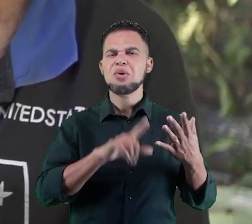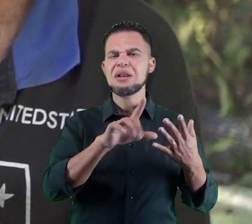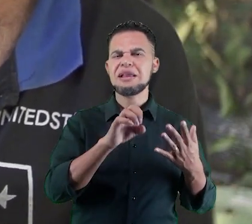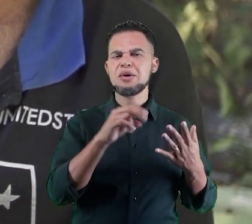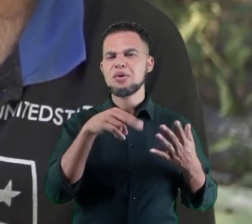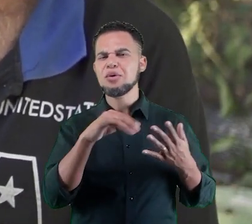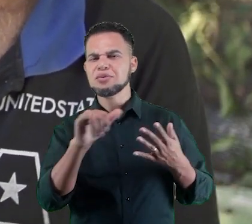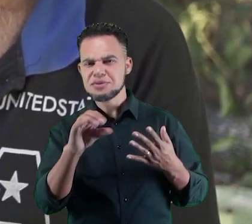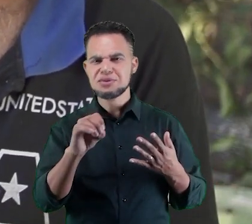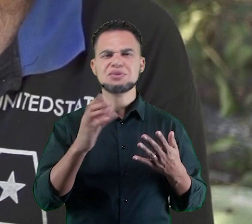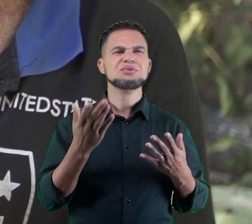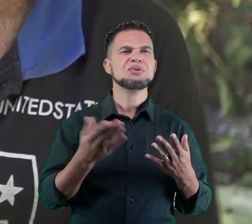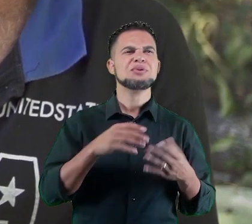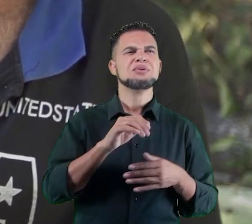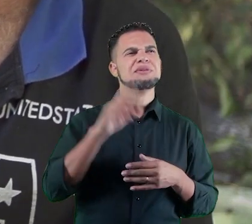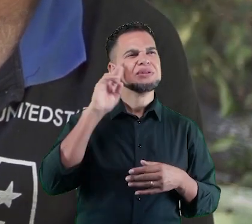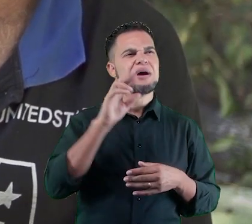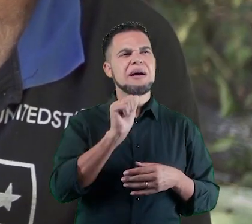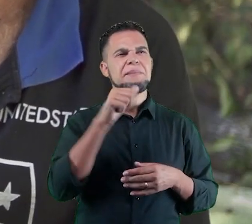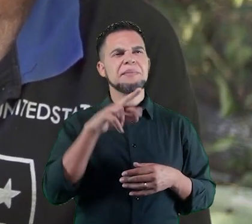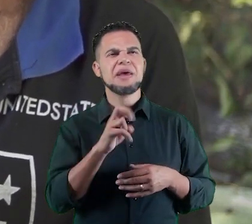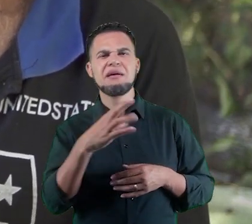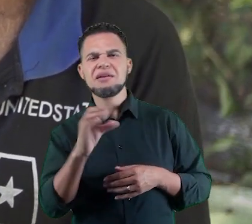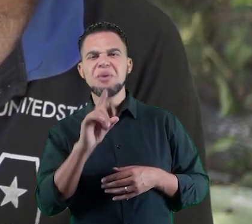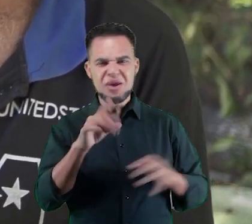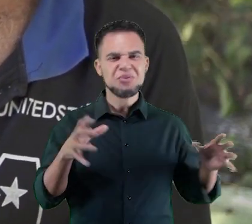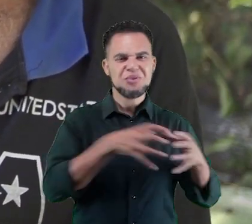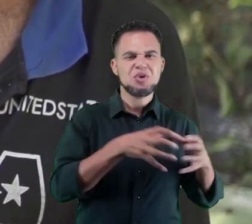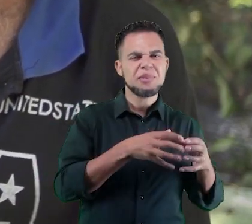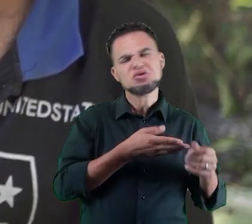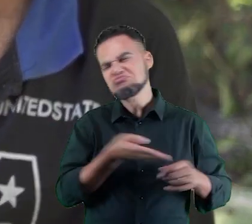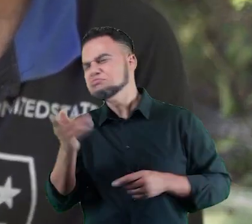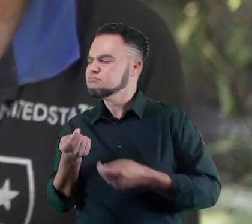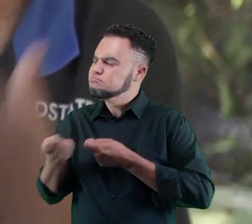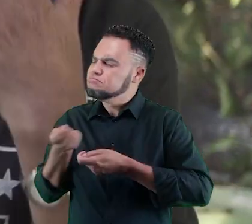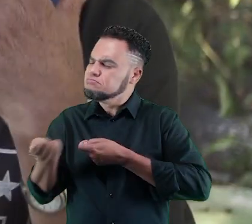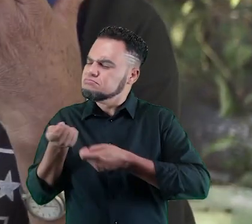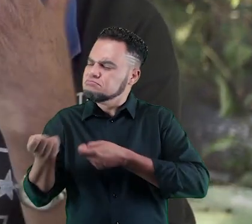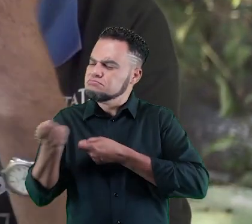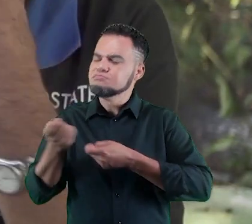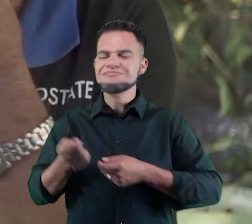Leôncio... Mr. Américo....it was a comission that we had, and we started to negotiate